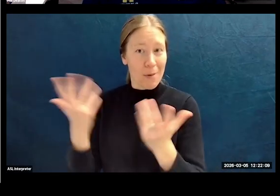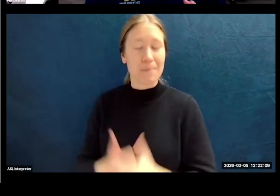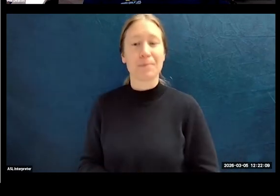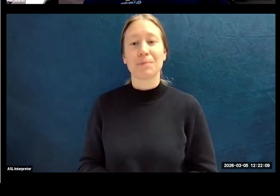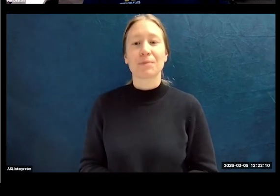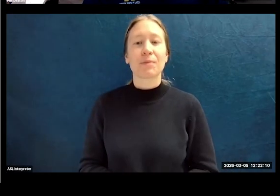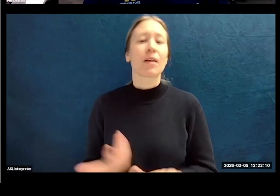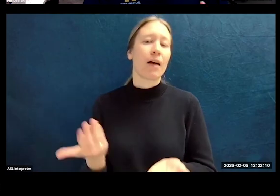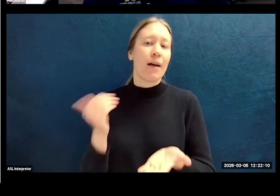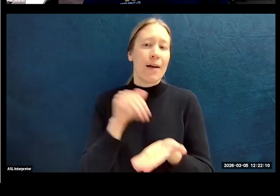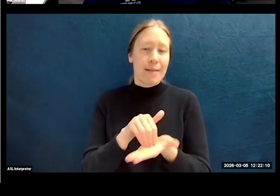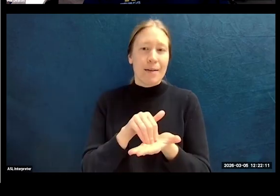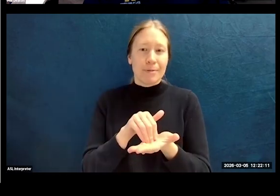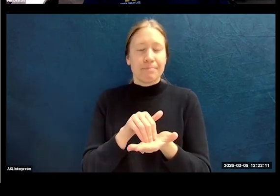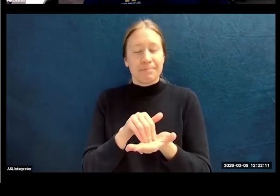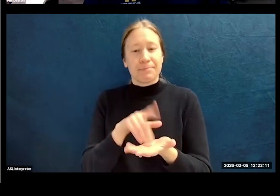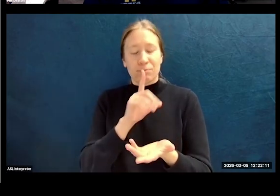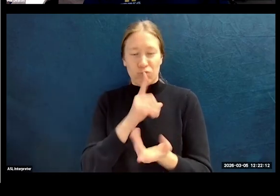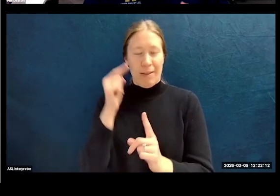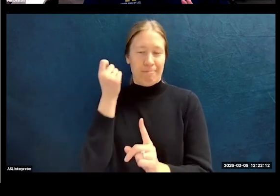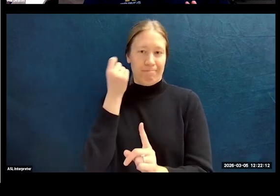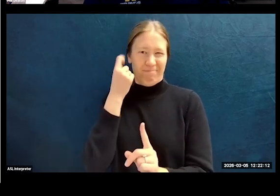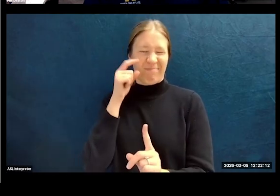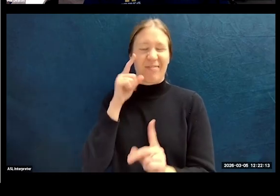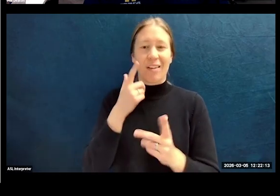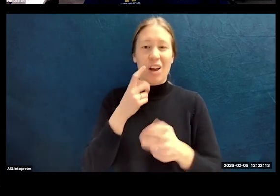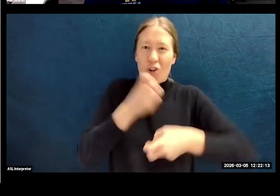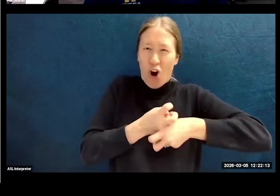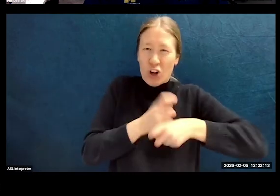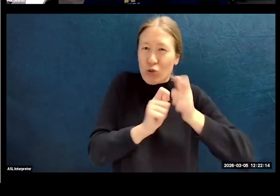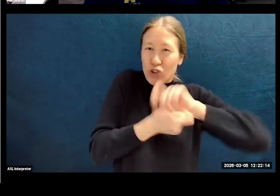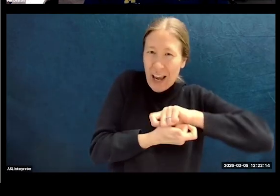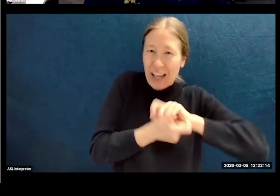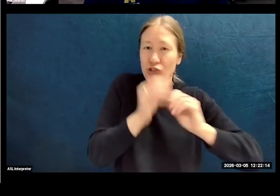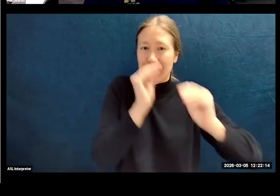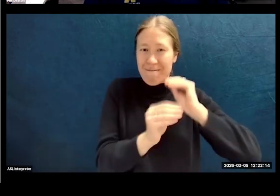this is just because it's difficult to change or correct for these choices in Acrobat.